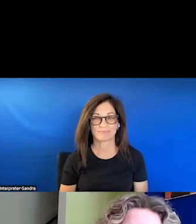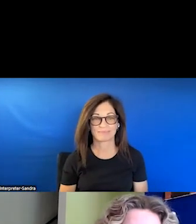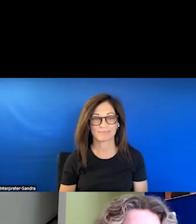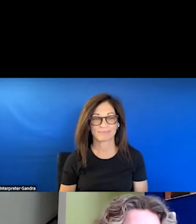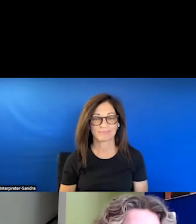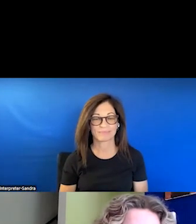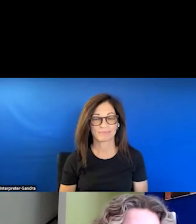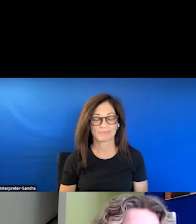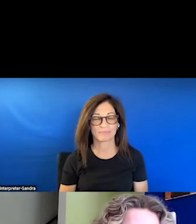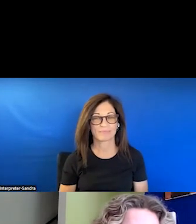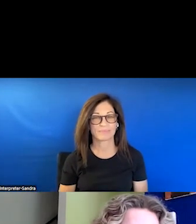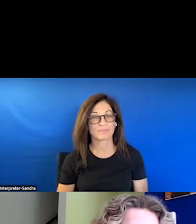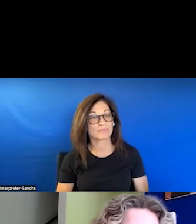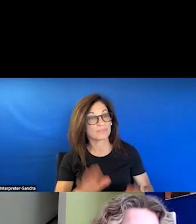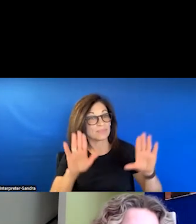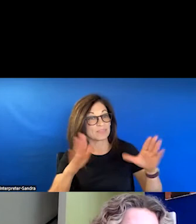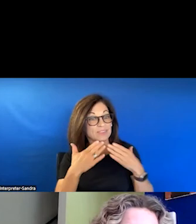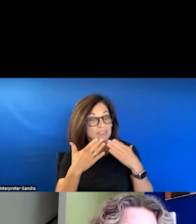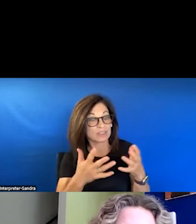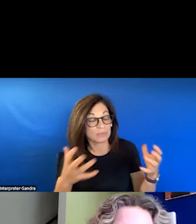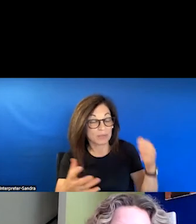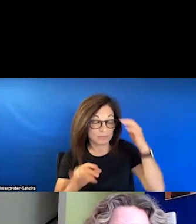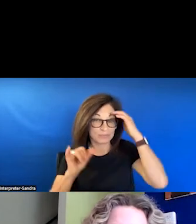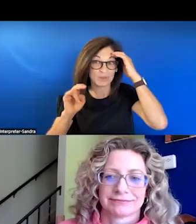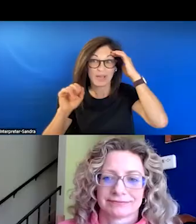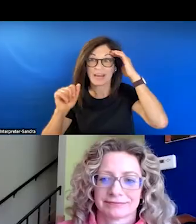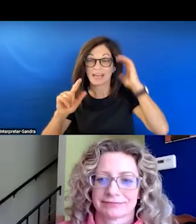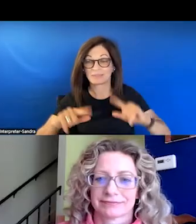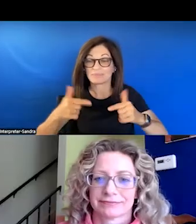GREAT, THANK YOU SO MUCH. JOANNA, WE WILL GO TO YOU FOR THE FEDERAL UPDATE.